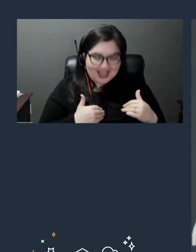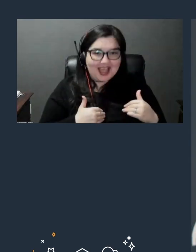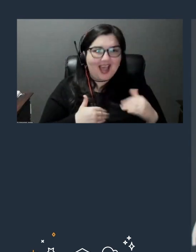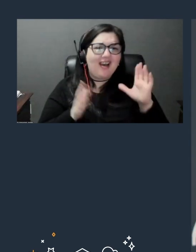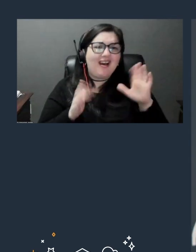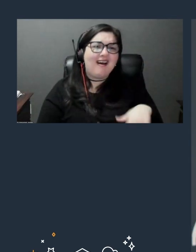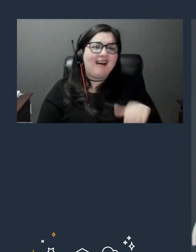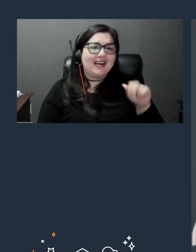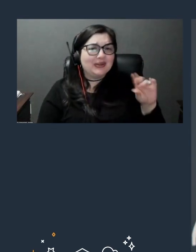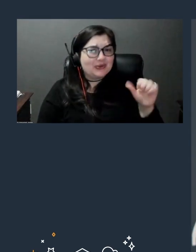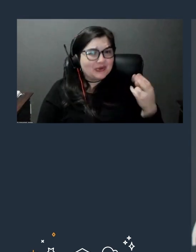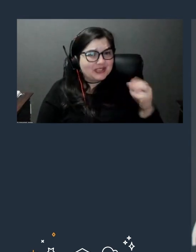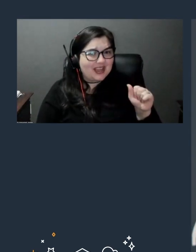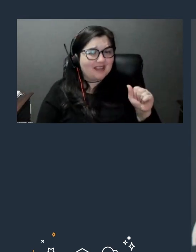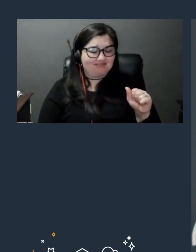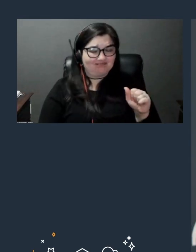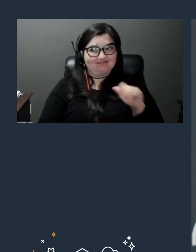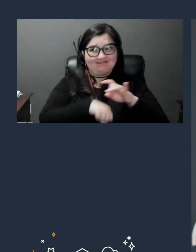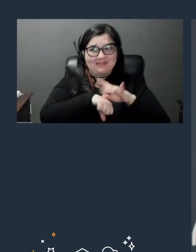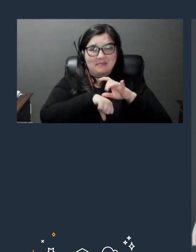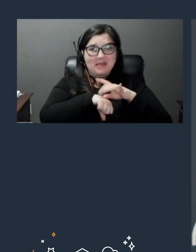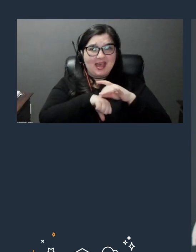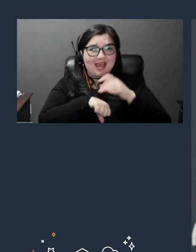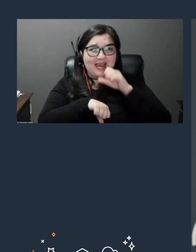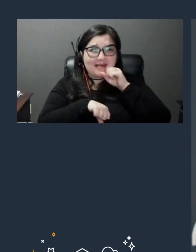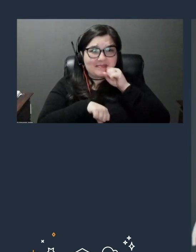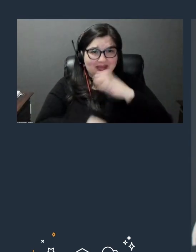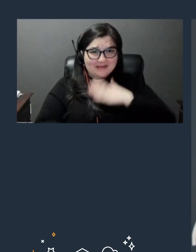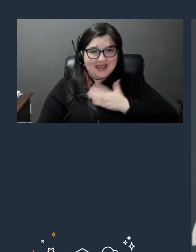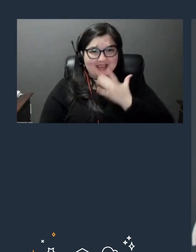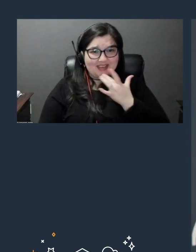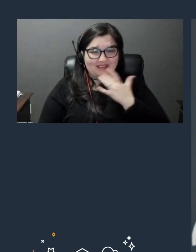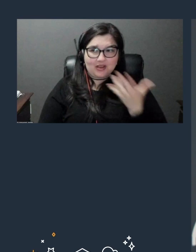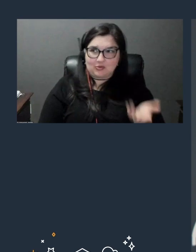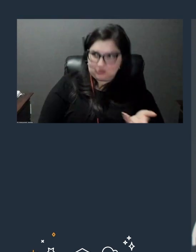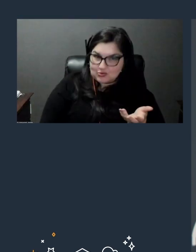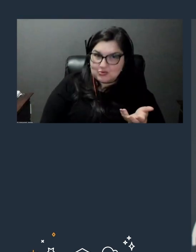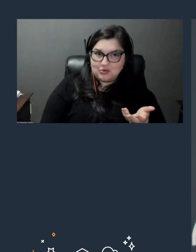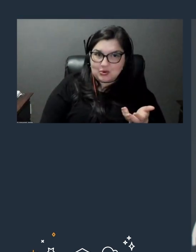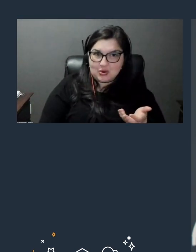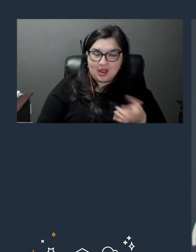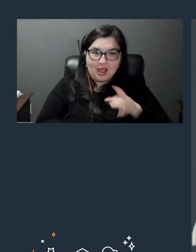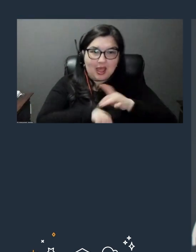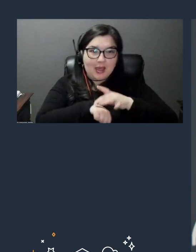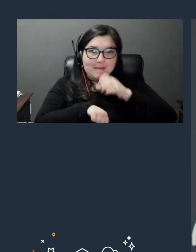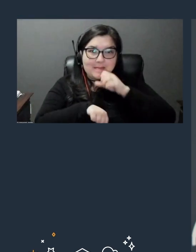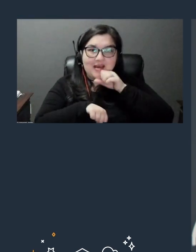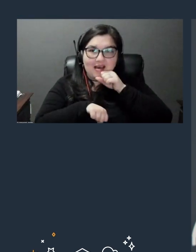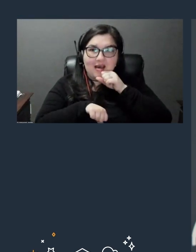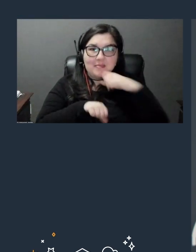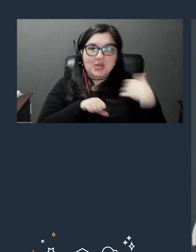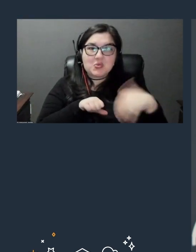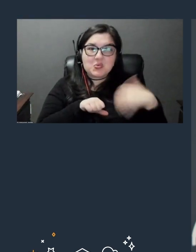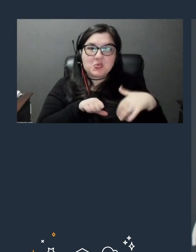[Steve] Whoa, that. [Becky] That's more than I expect. Pumpkin's getting a few votes here, Steve. [Steve] Pumpkin has lept into the lead. That's surprising to me